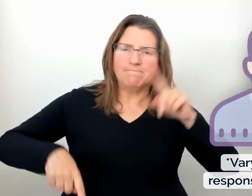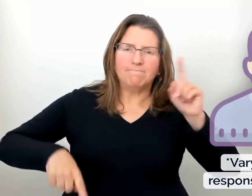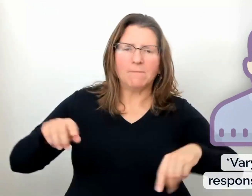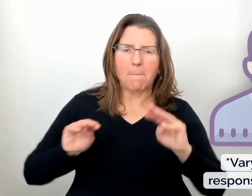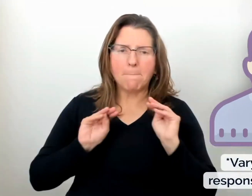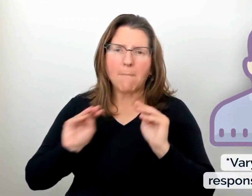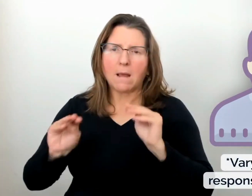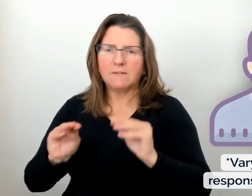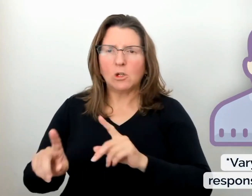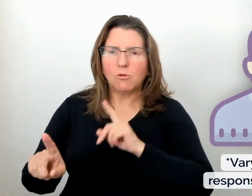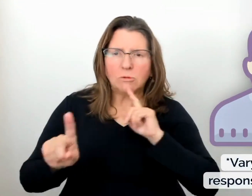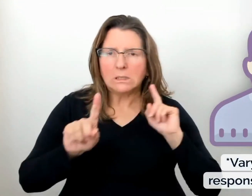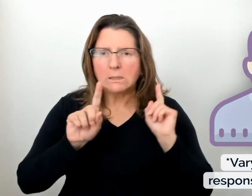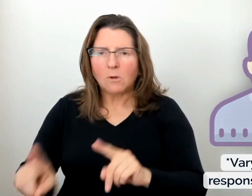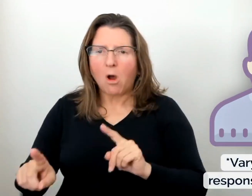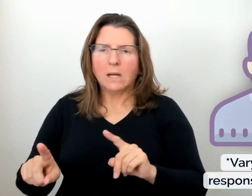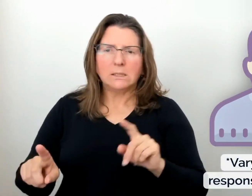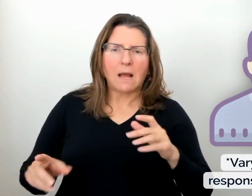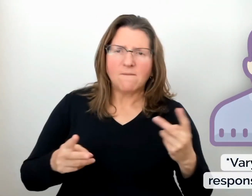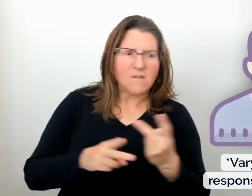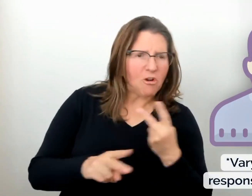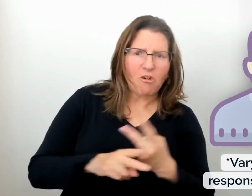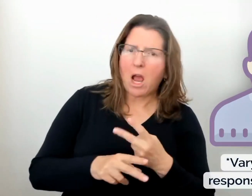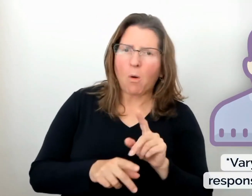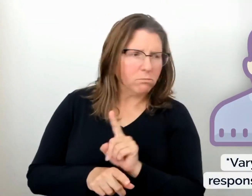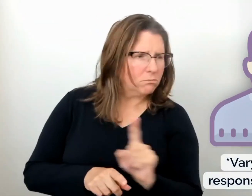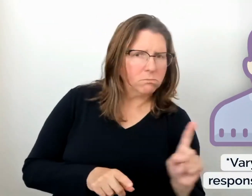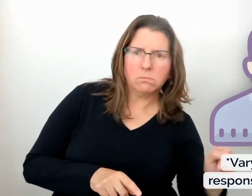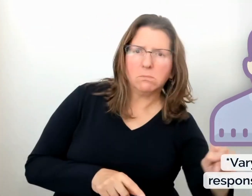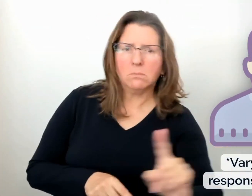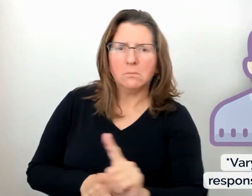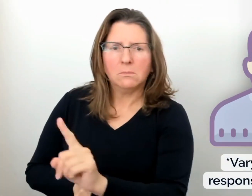Vary the methods for response and navigation to your desired learning endpoint.